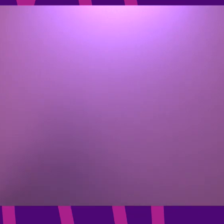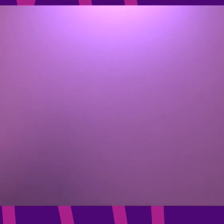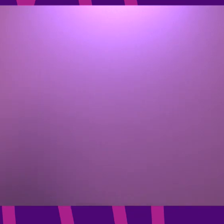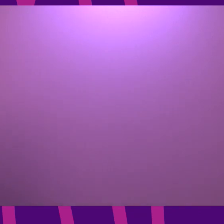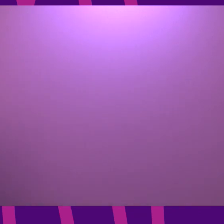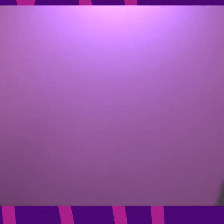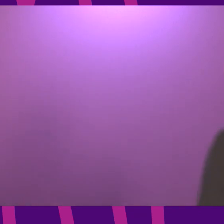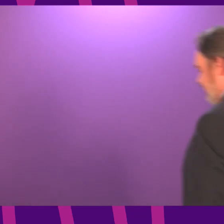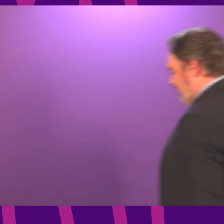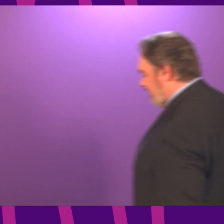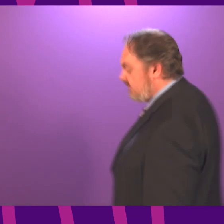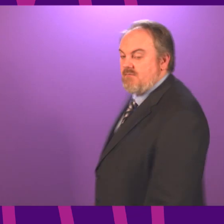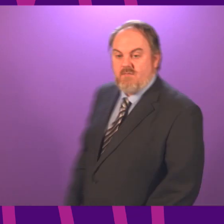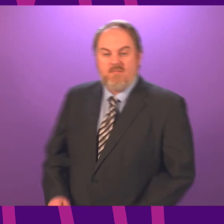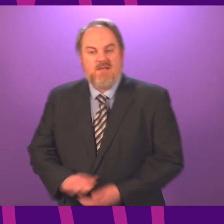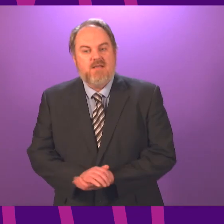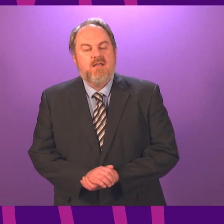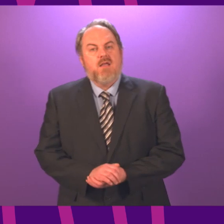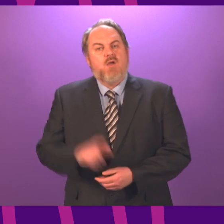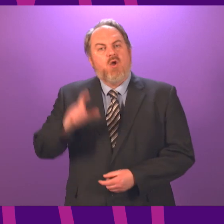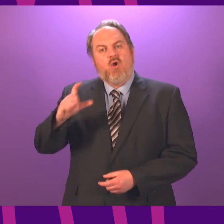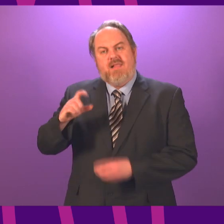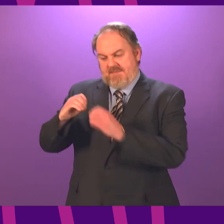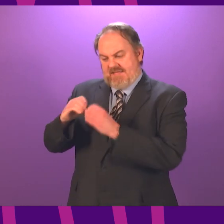Colin Beattie (Midlothian North and Musselburgh) (SNP):